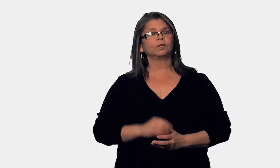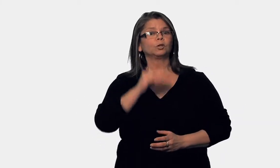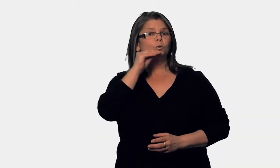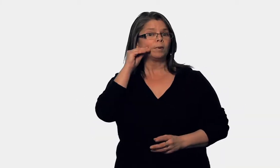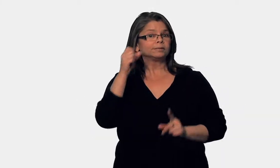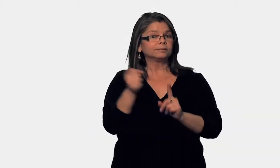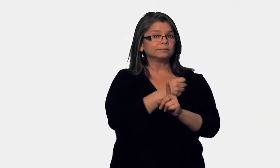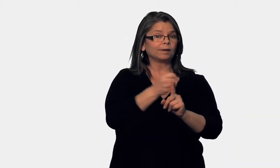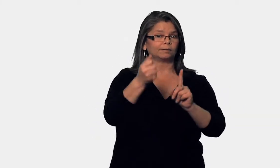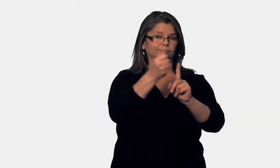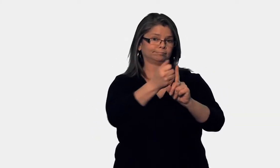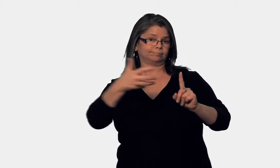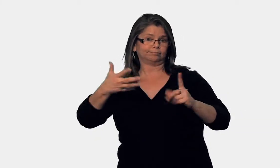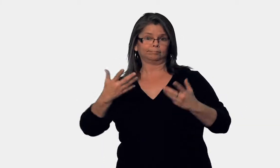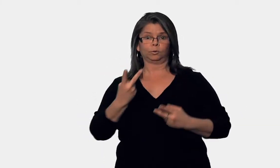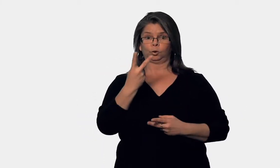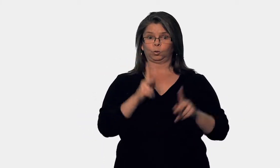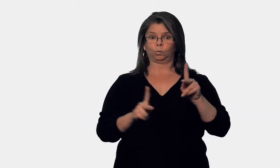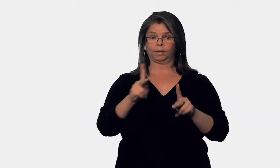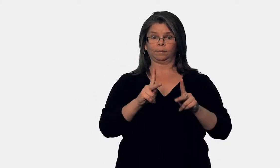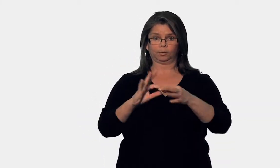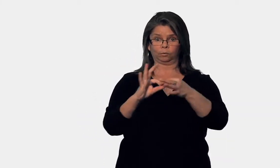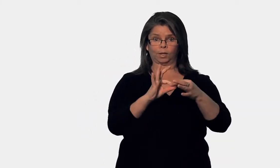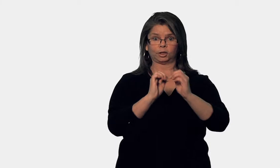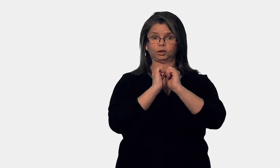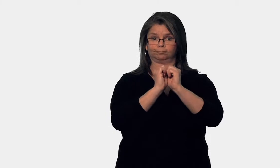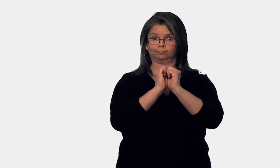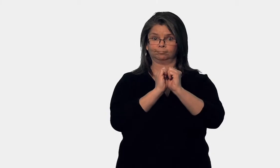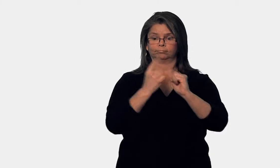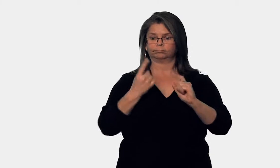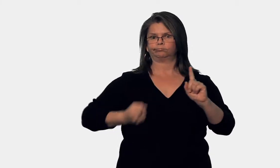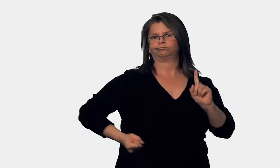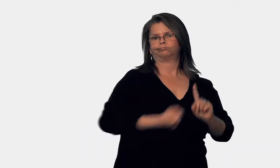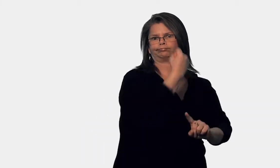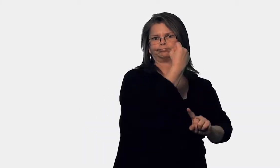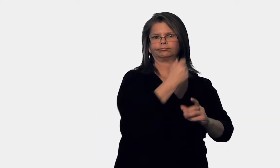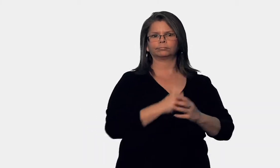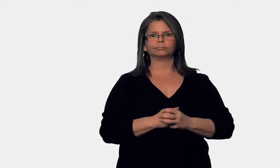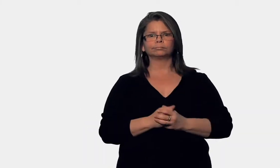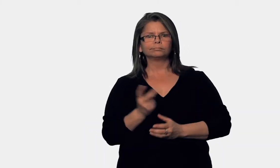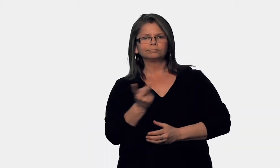Domestic Assault is used to describe an assault that takes place between intimate partners.